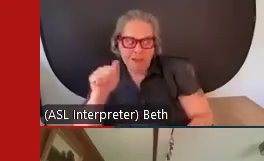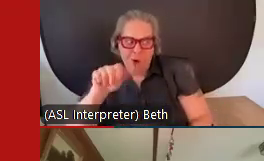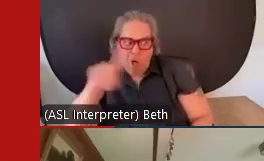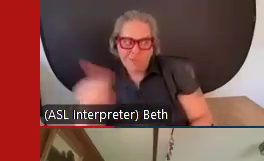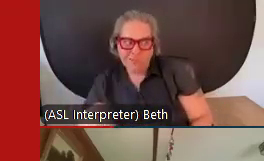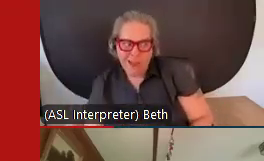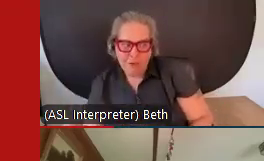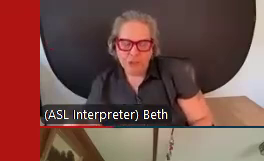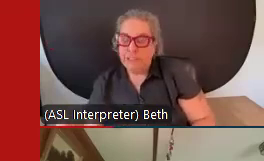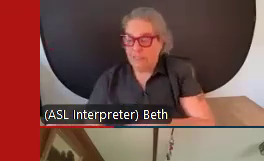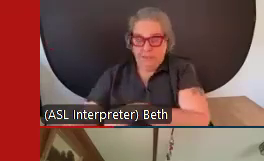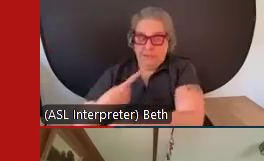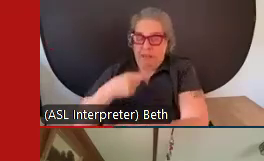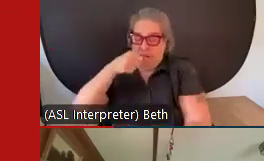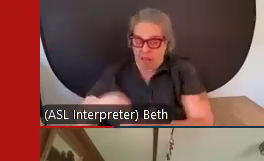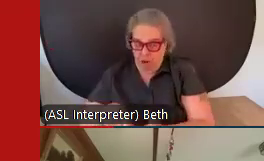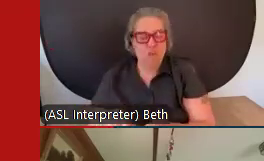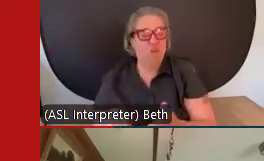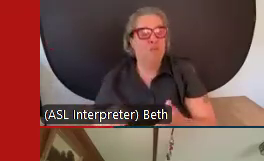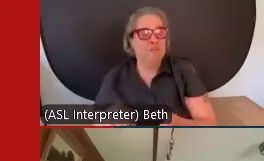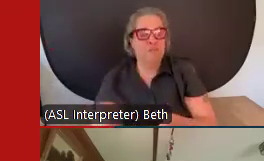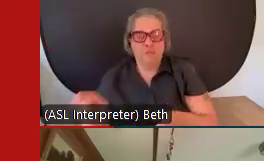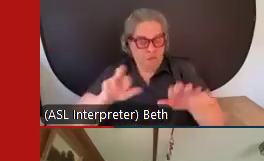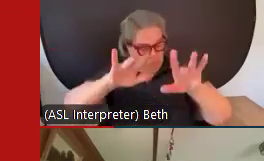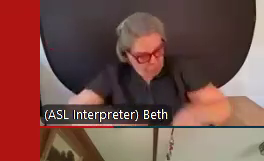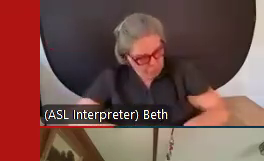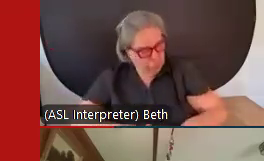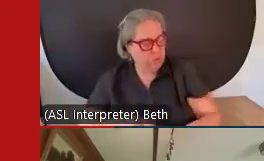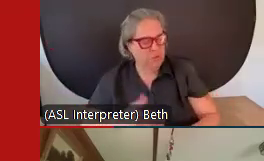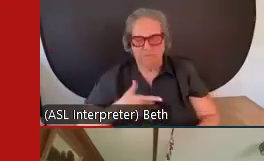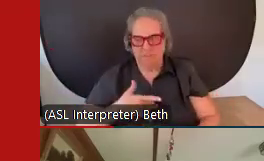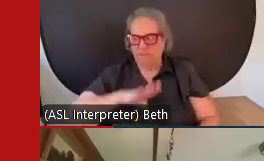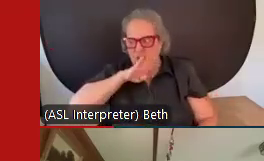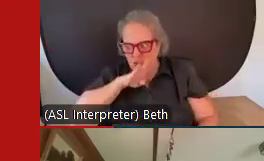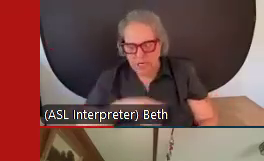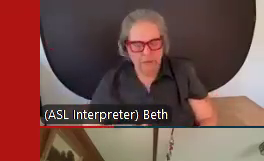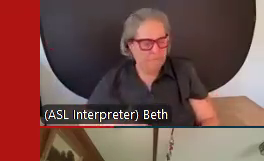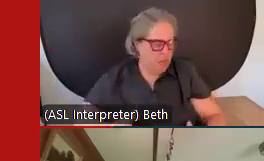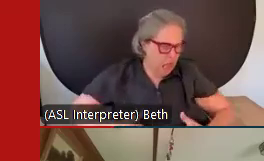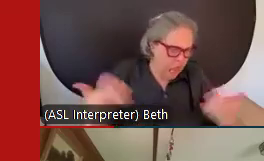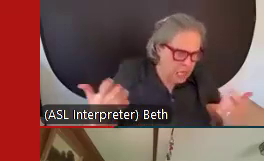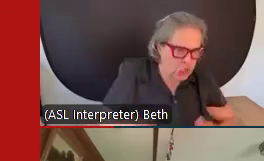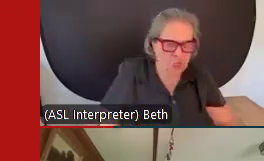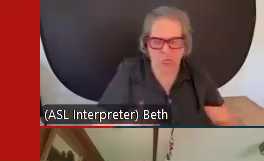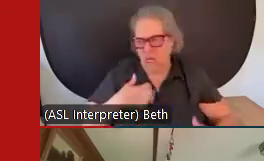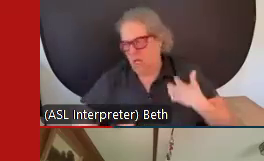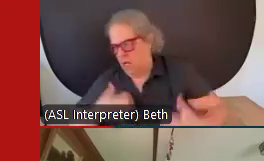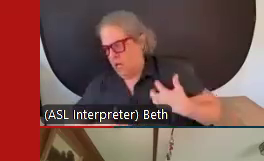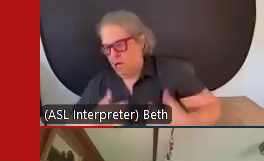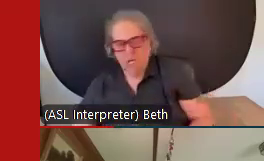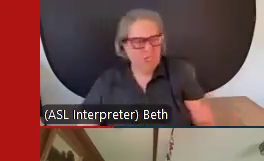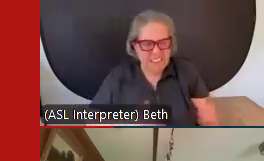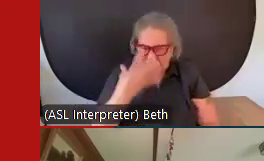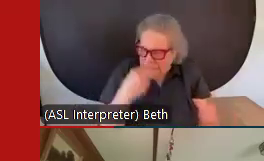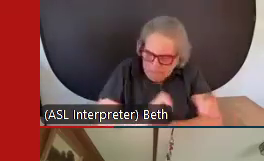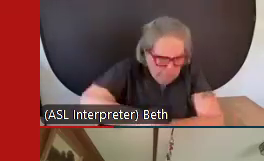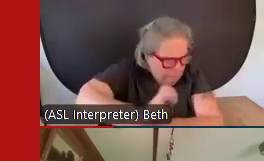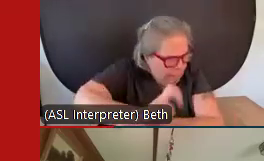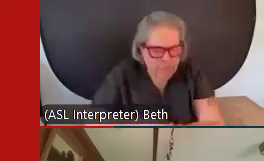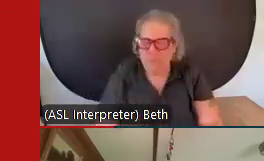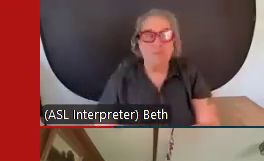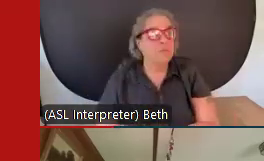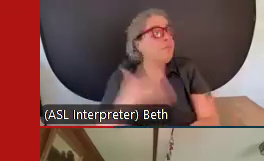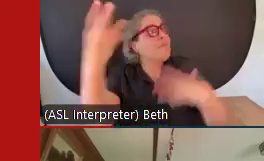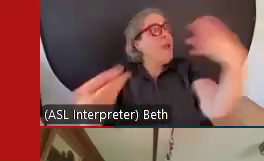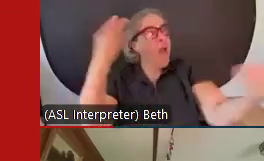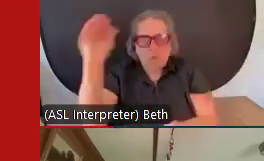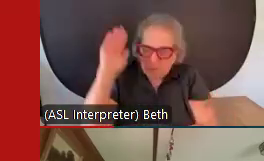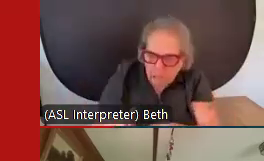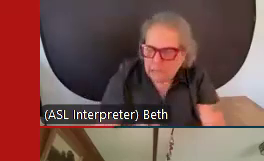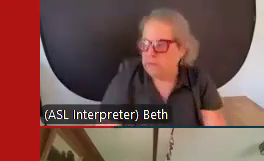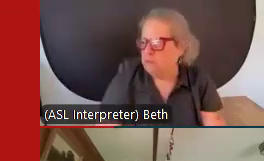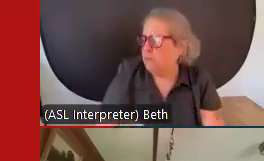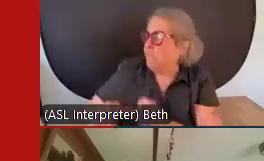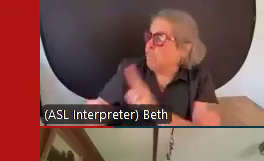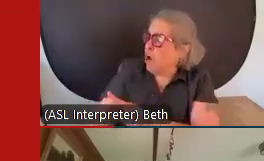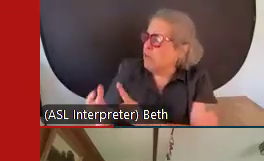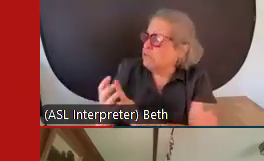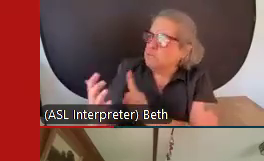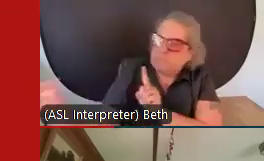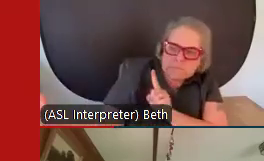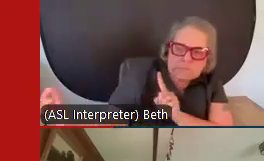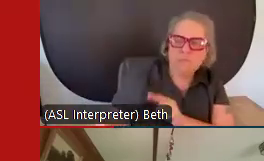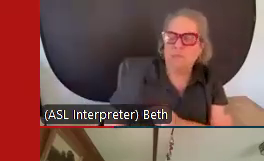And what he wrote to me was frustration, anger,age a anxiety, sleep deprivation, restricted activities, separation from friends.